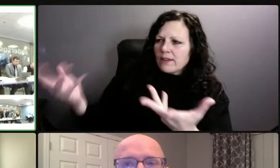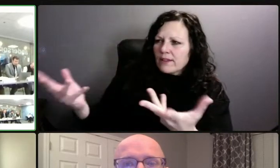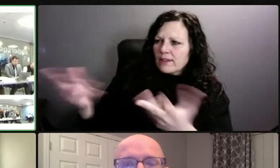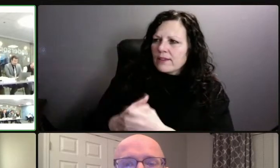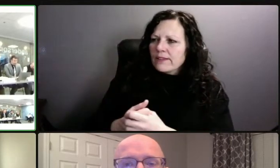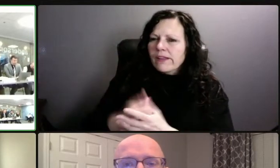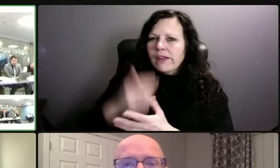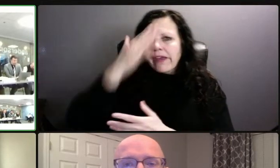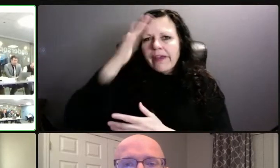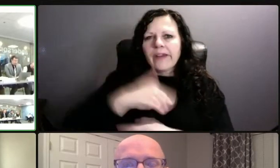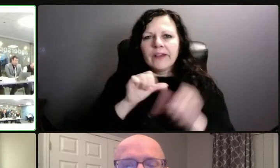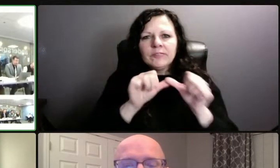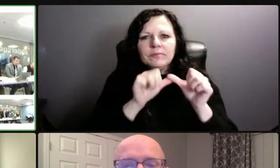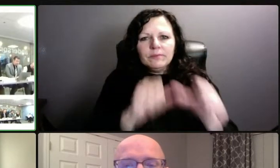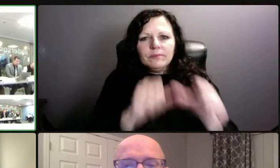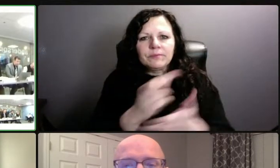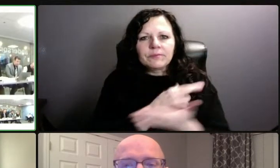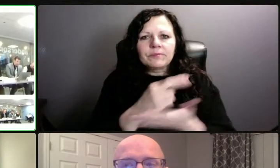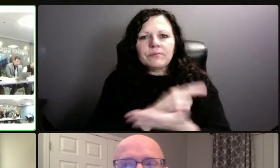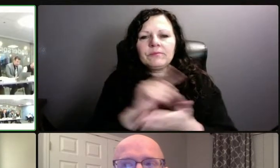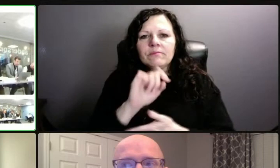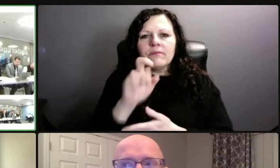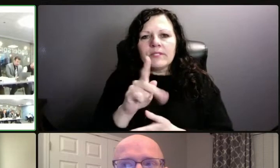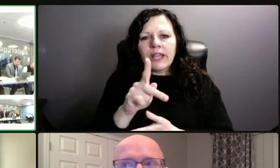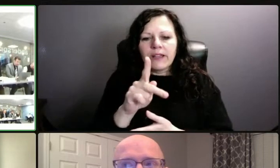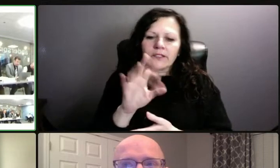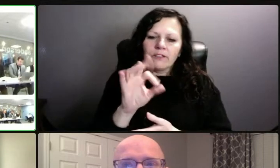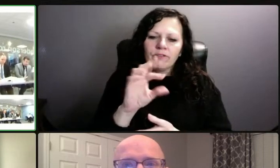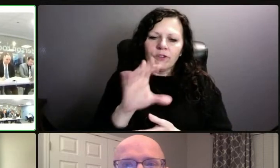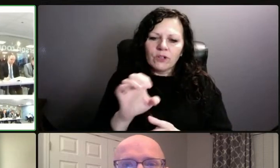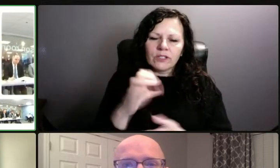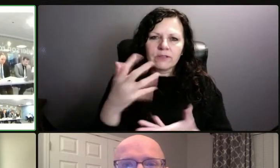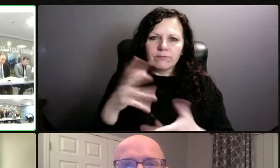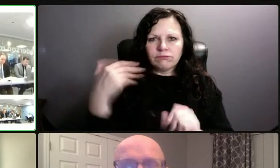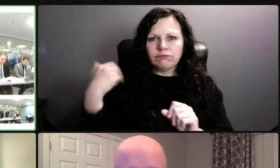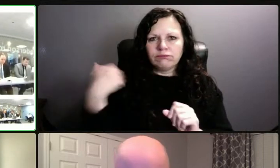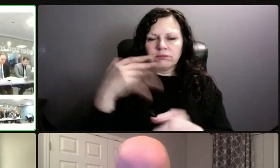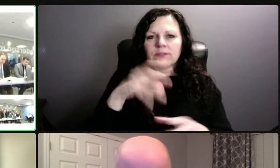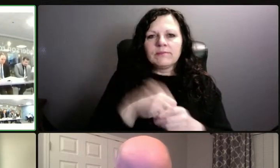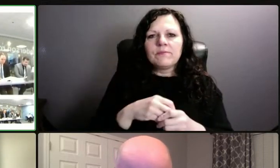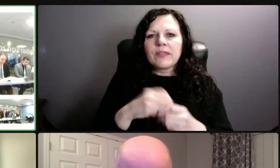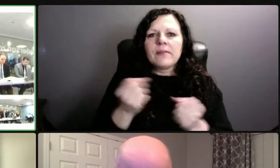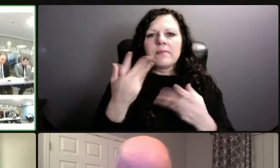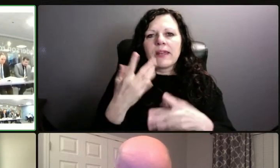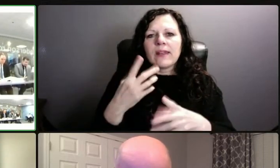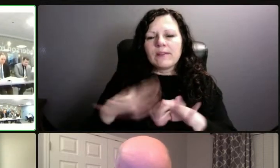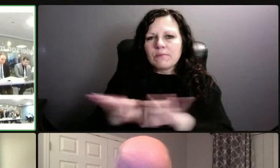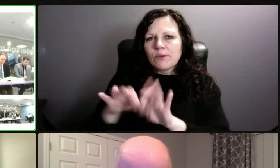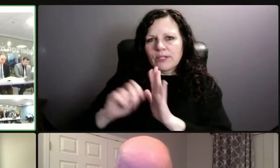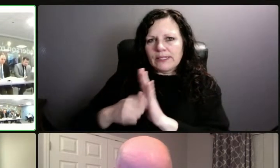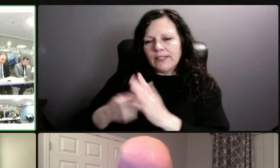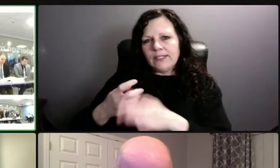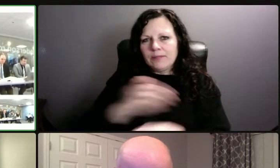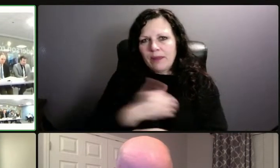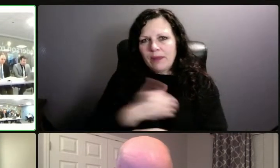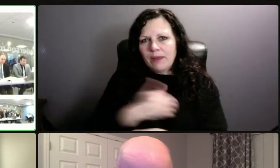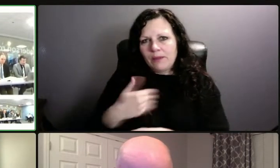INPUT ON OUR REVENUE OPTIONS.